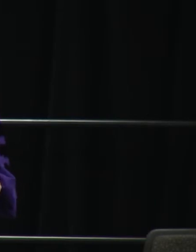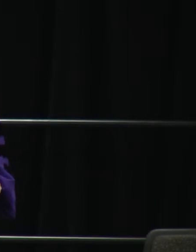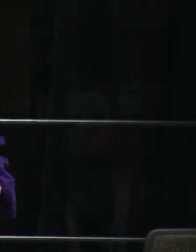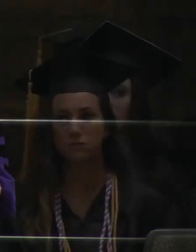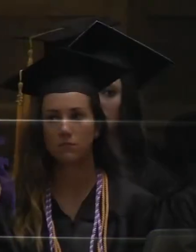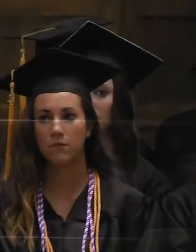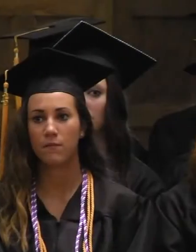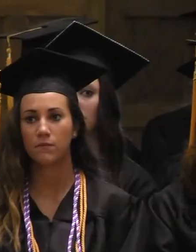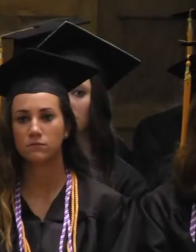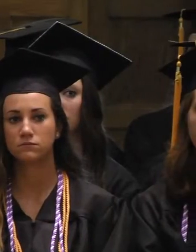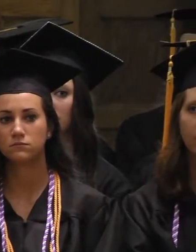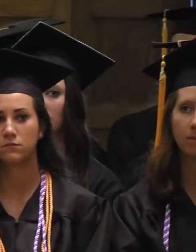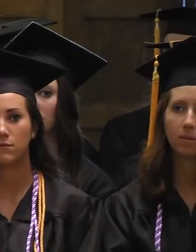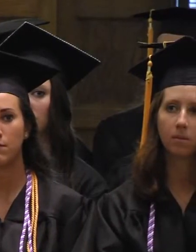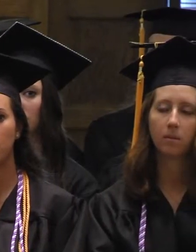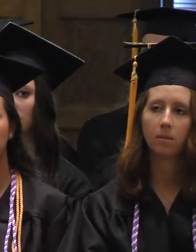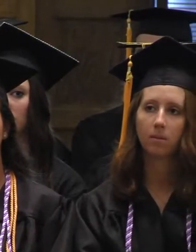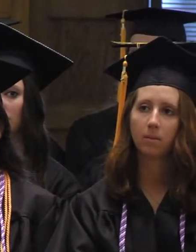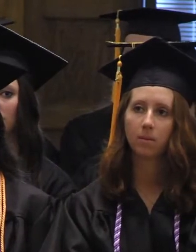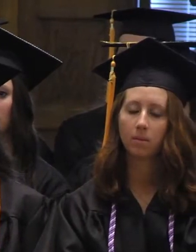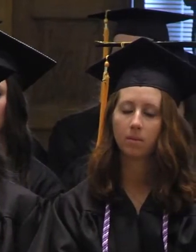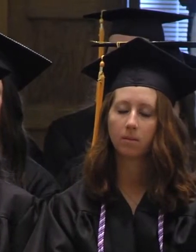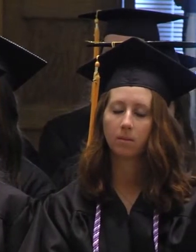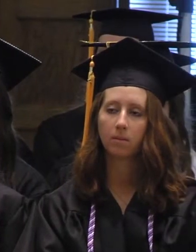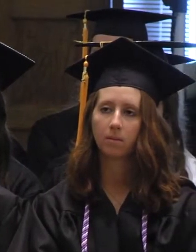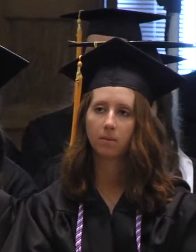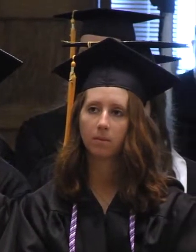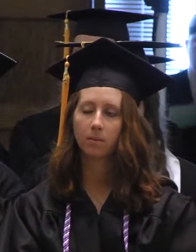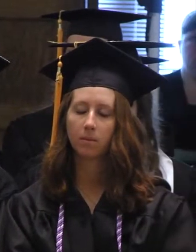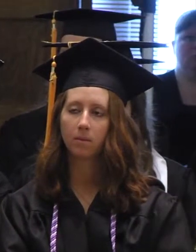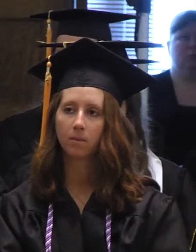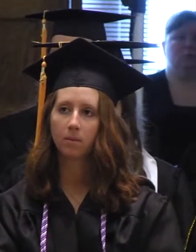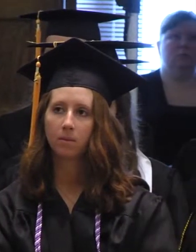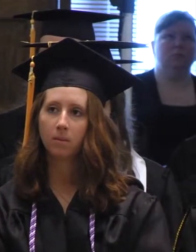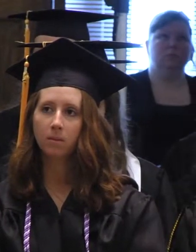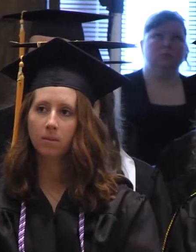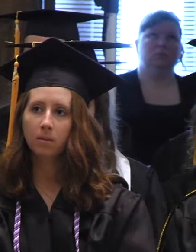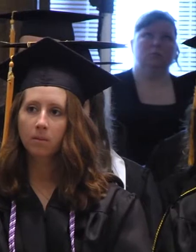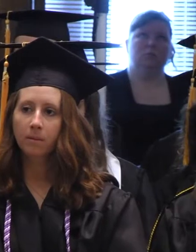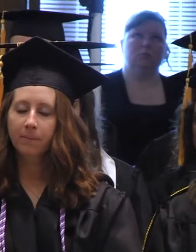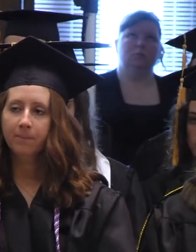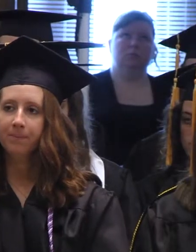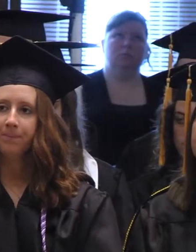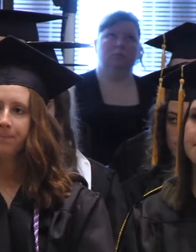use what you have learned here at the University of Iowa, what you've learned in the classroom and beyond,